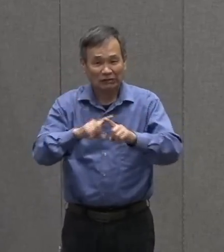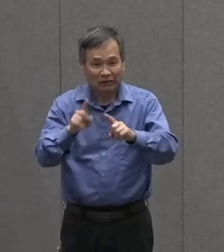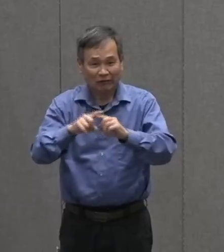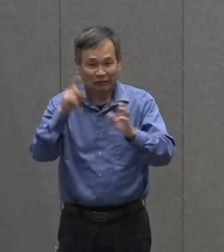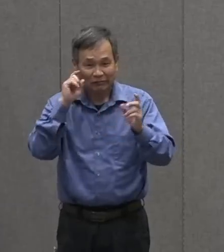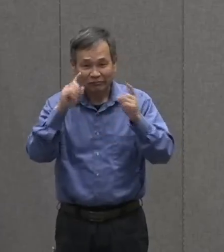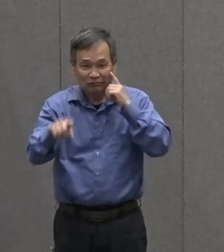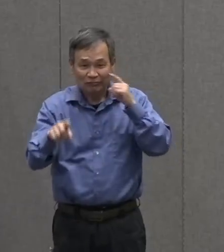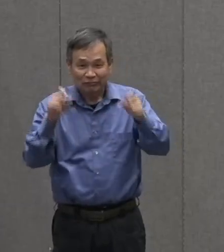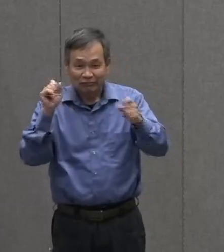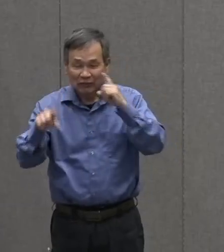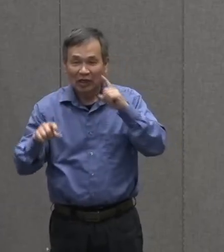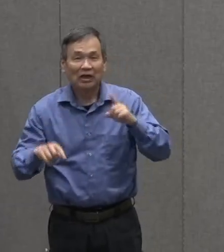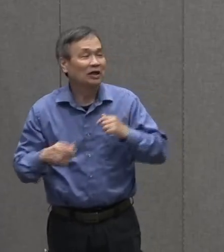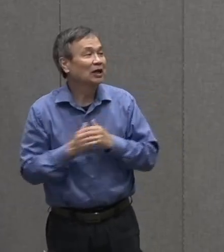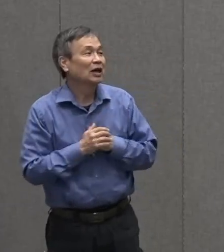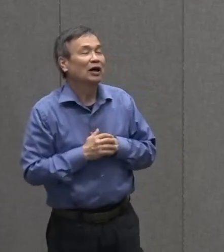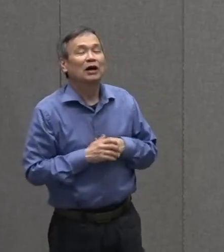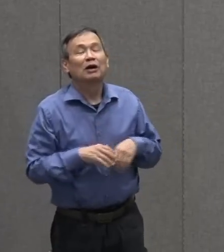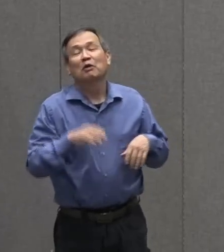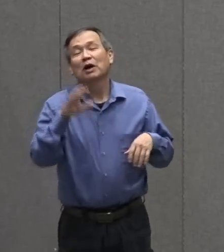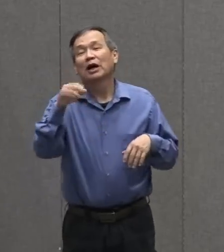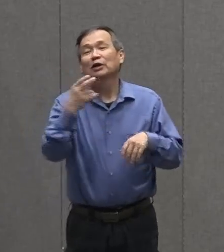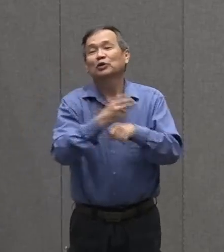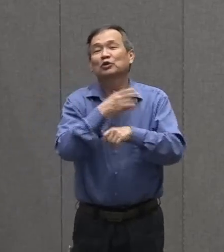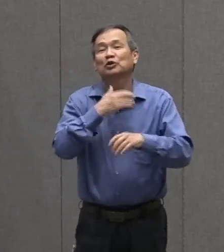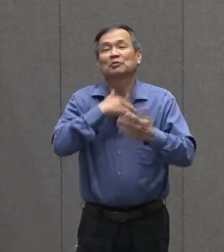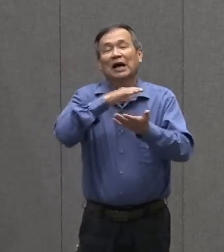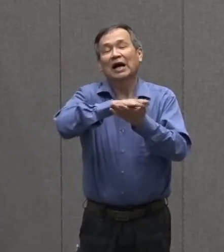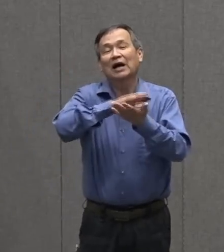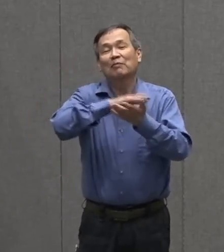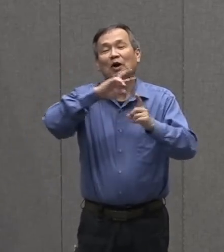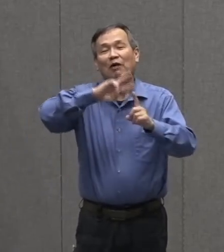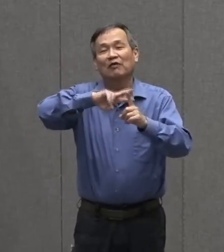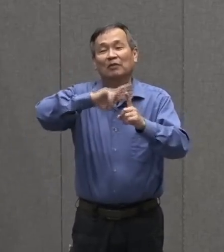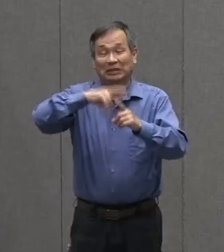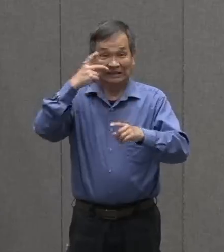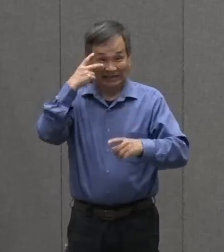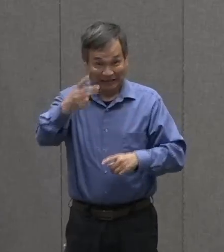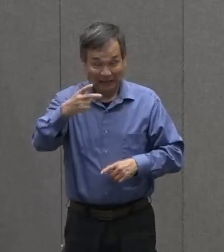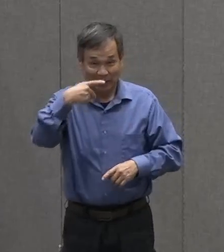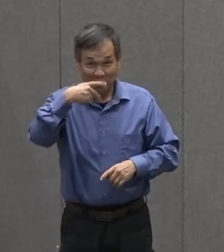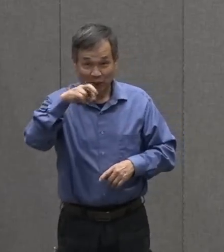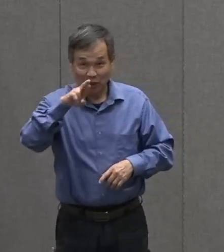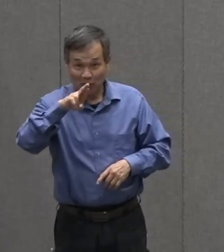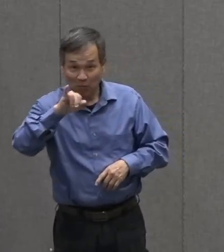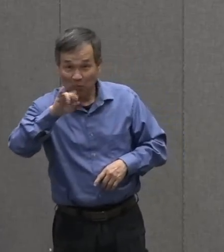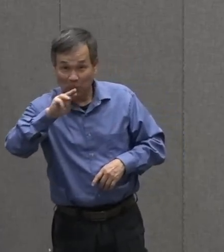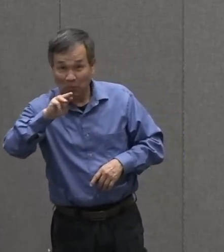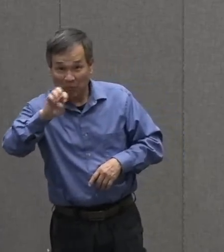Well, since I'm going to go with my academic vocabulary, did you notice all the prime numbers? Yes. Right.